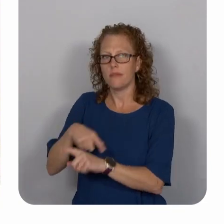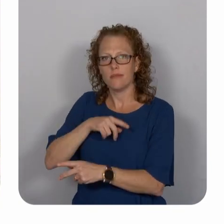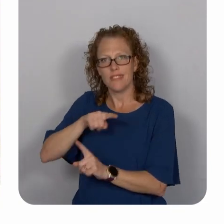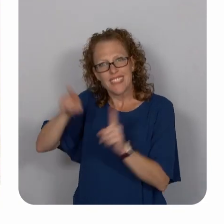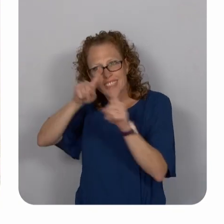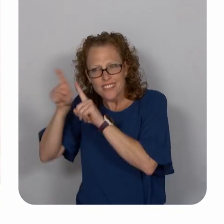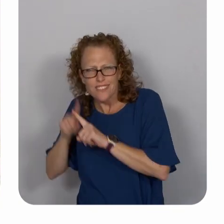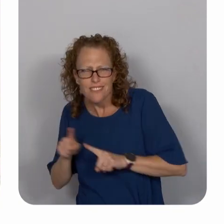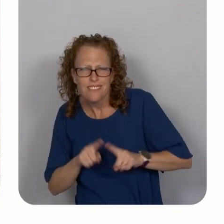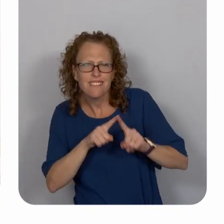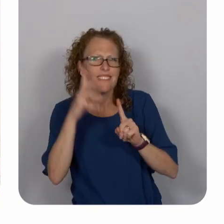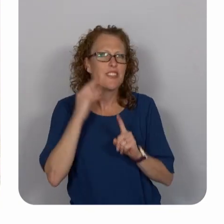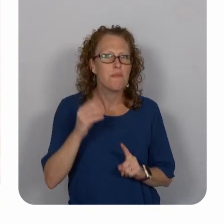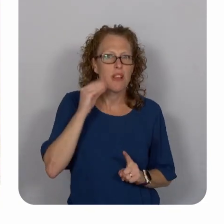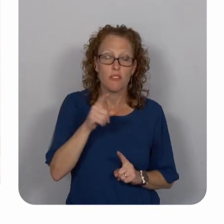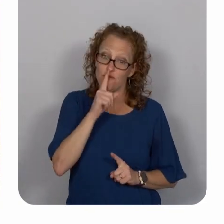We’re super excited about this.